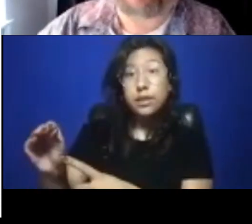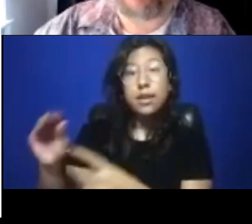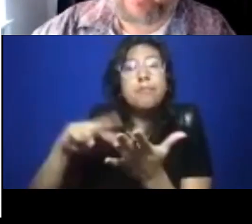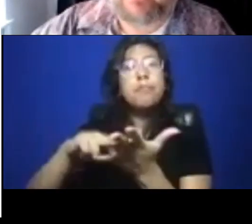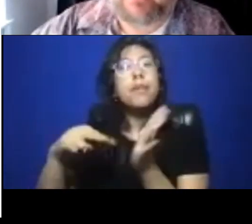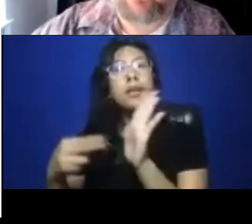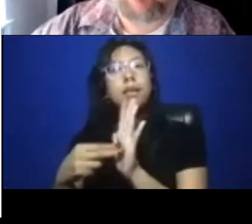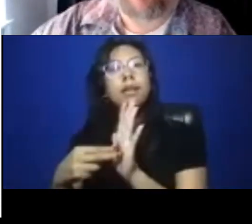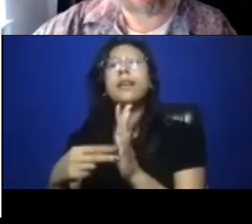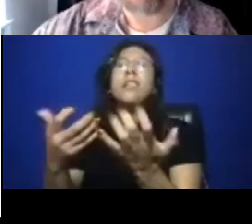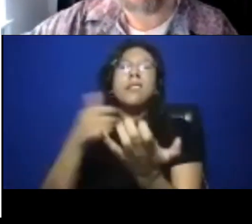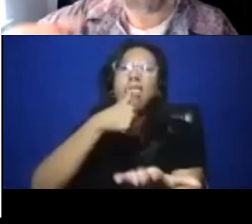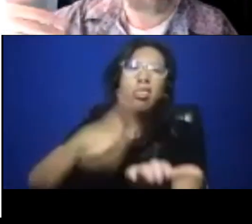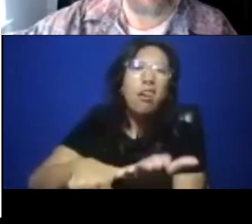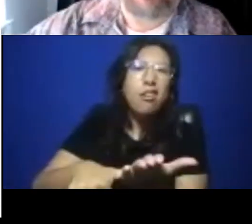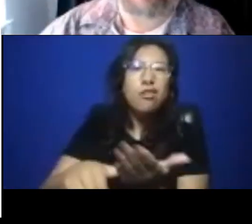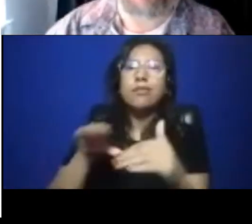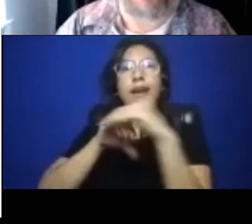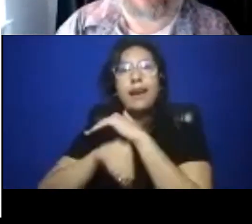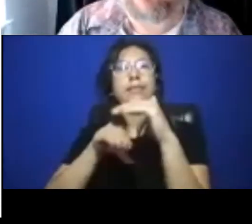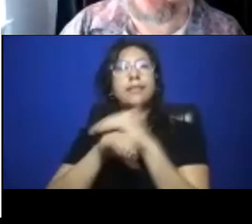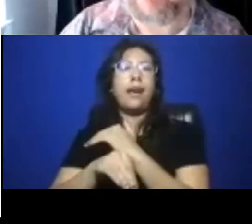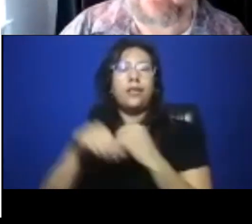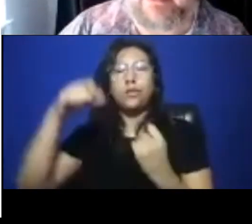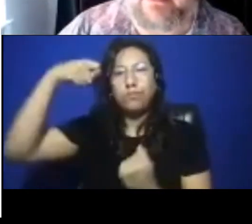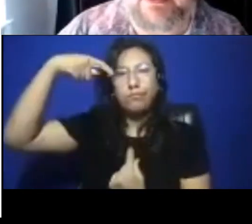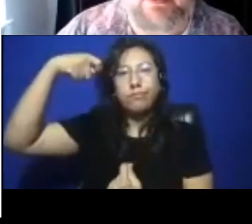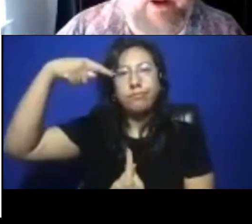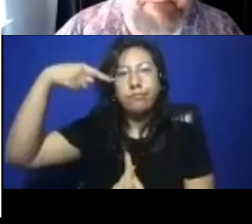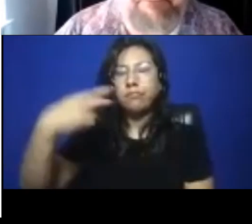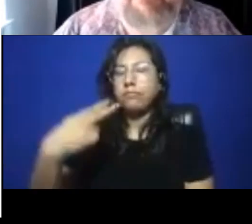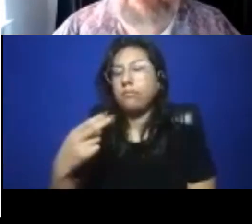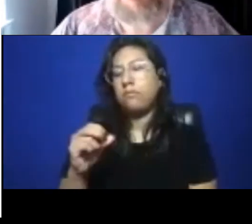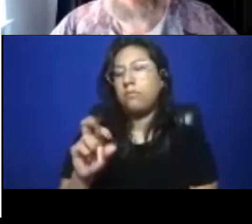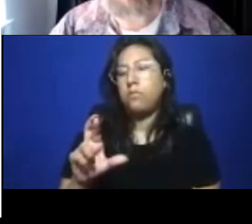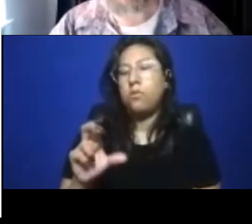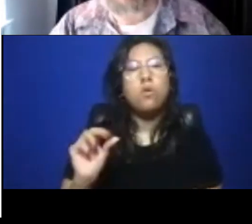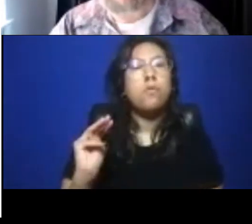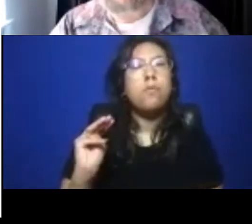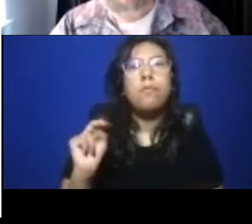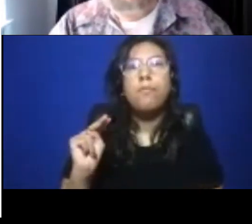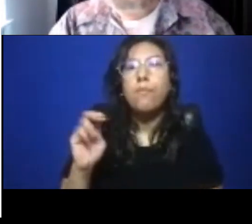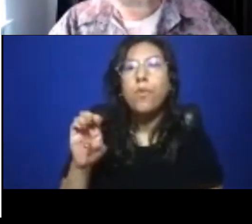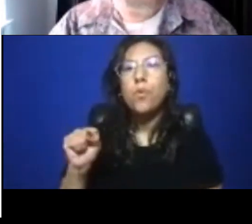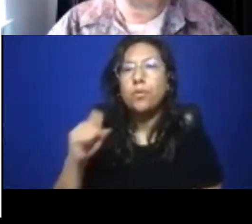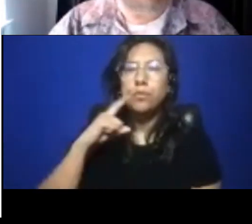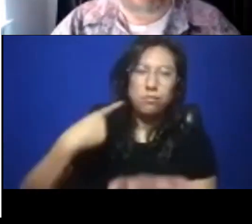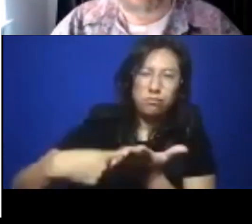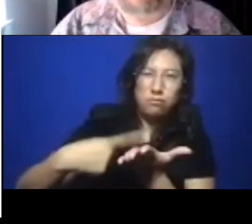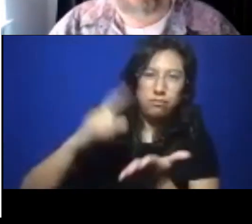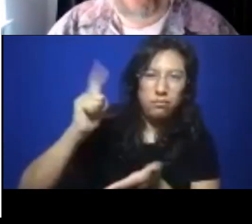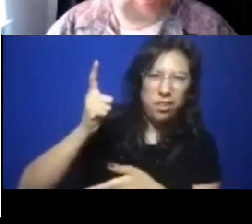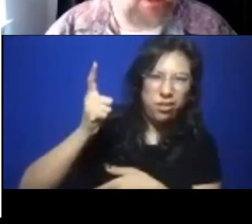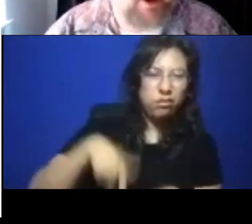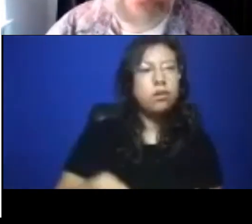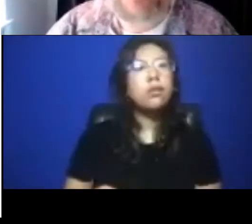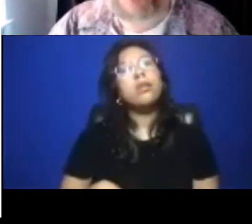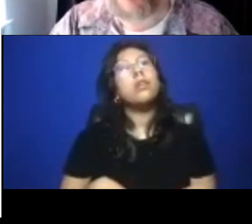so they could access hormones. We'll talk a little bit more about that later as well. So here's our first experiment,